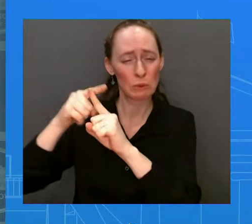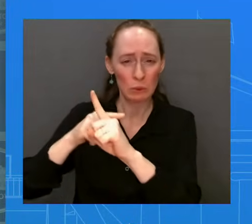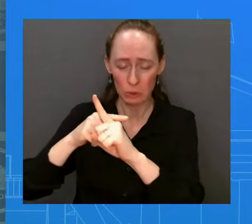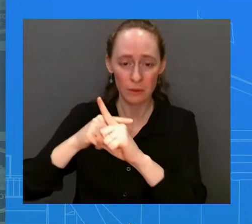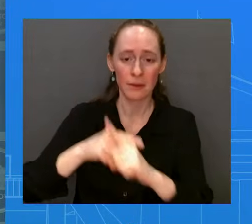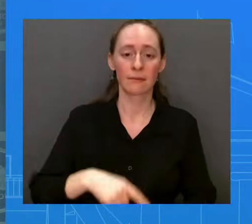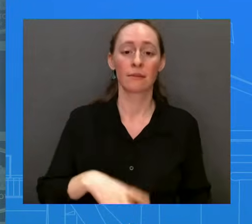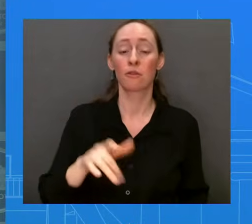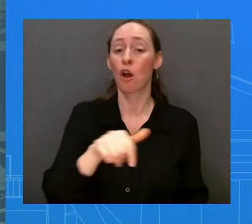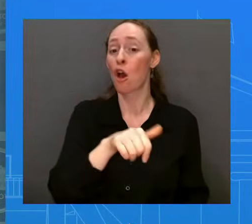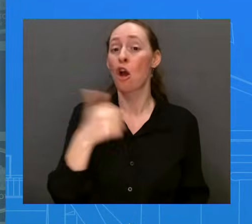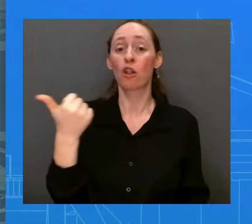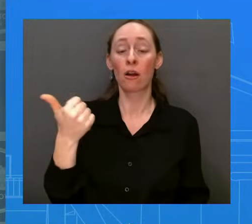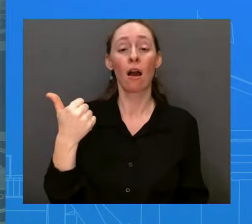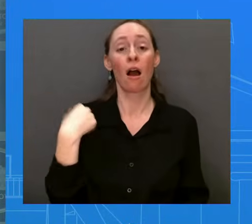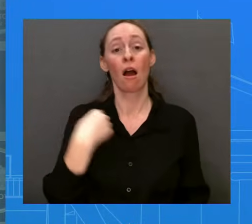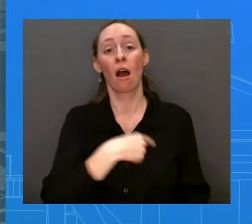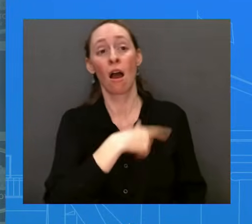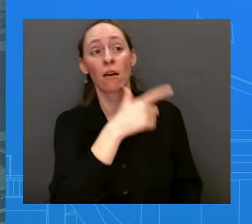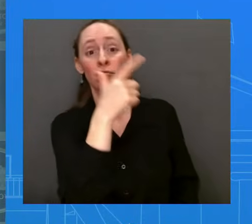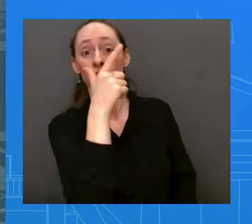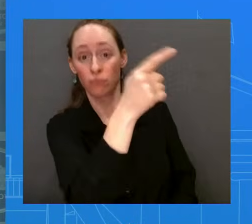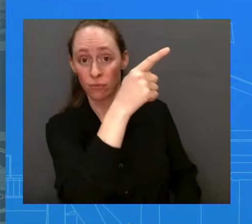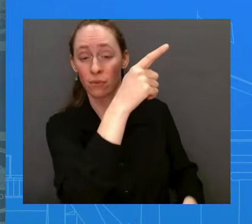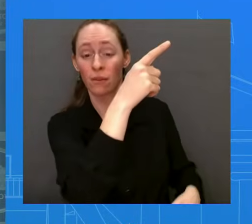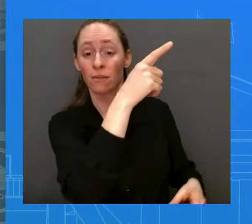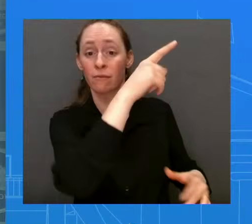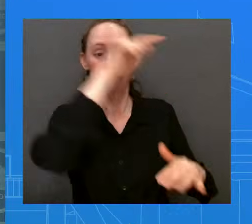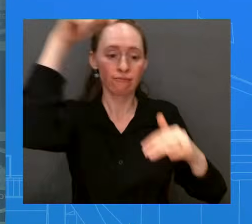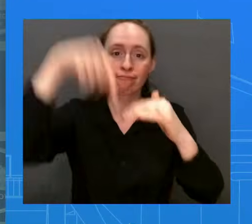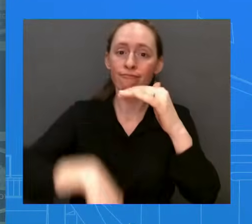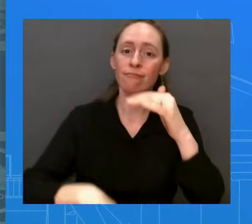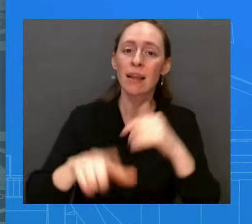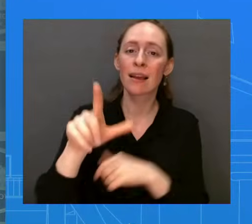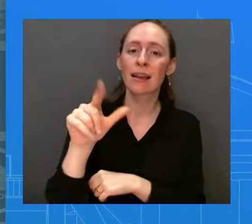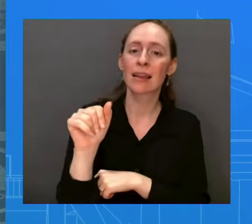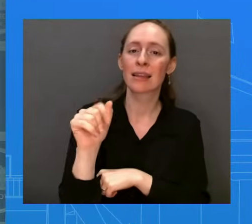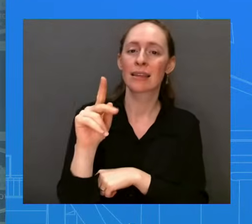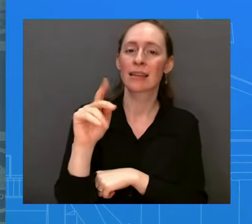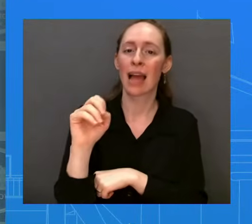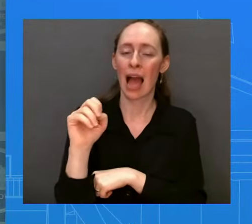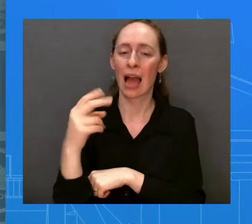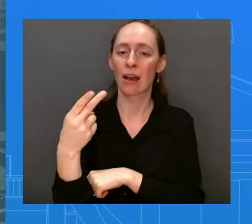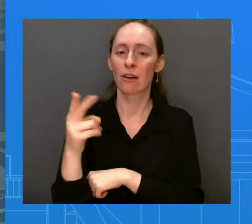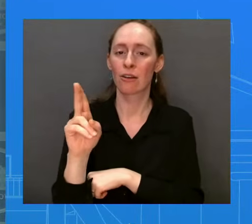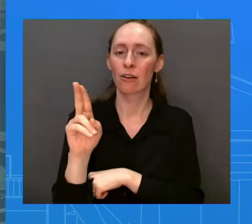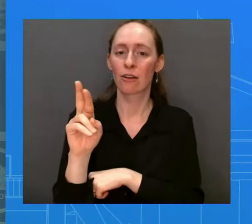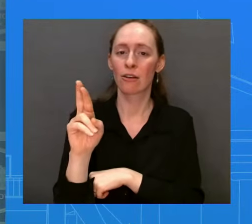So, outside of recovery operations, what are we doing? Well, first, we are continuing to monitor.